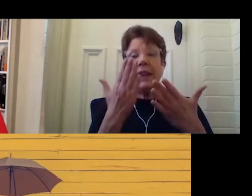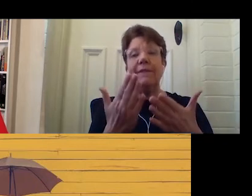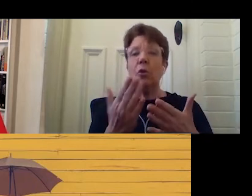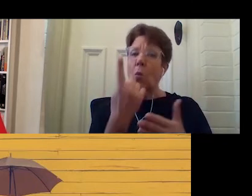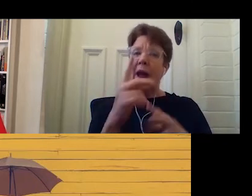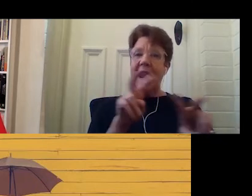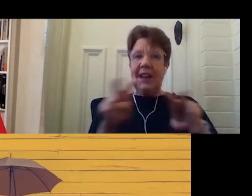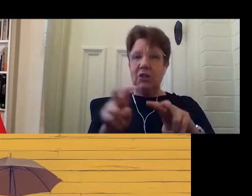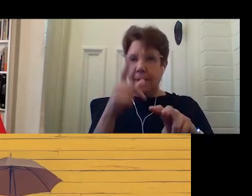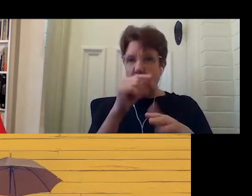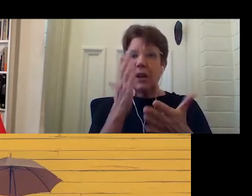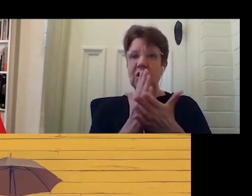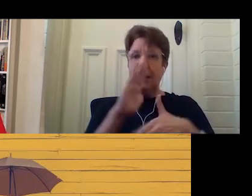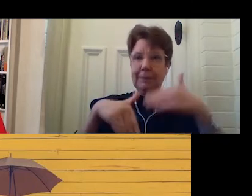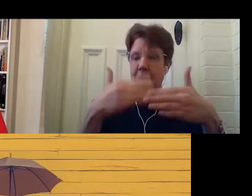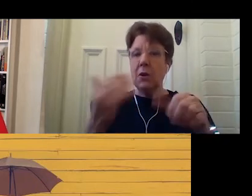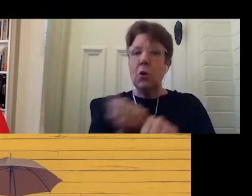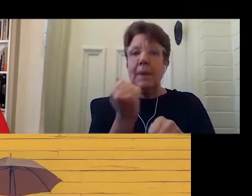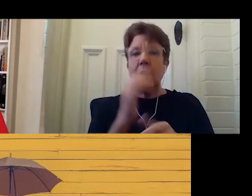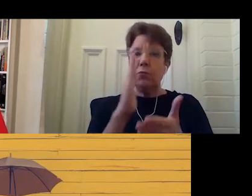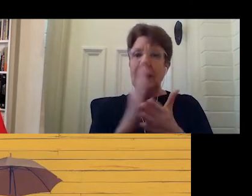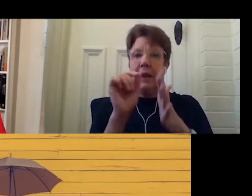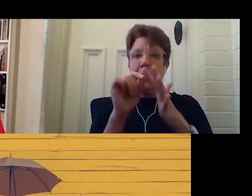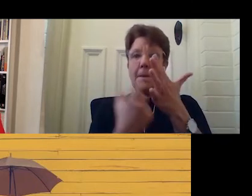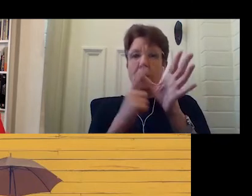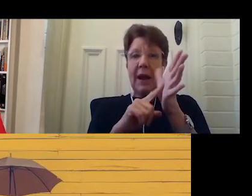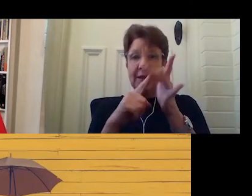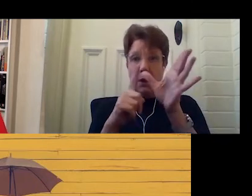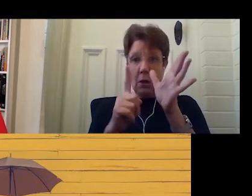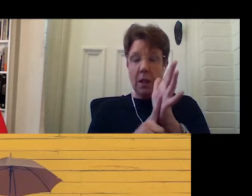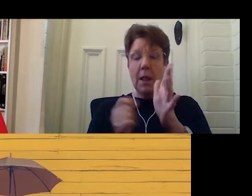you can undertake to keep it super practical. My action for tip no. 1